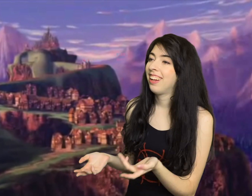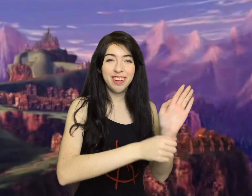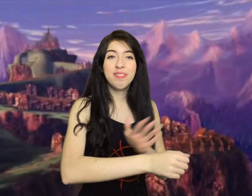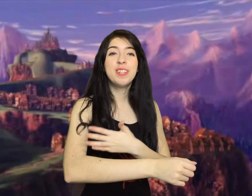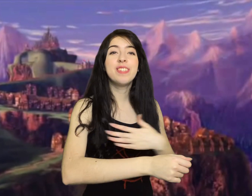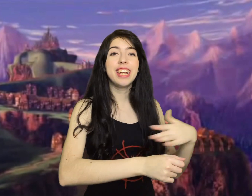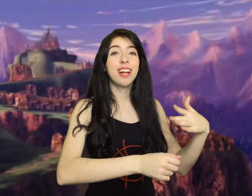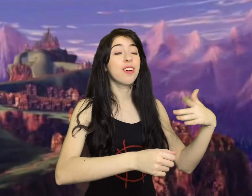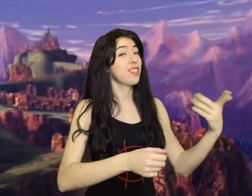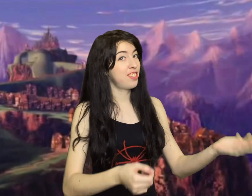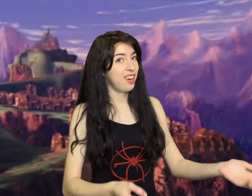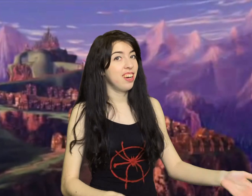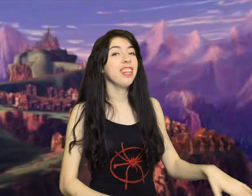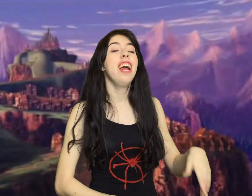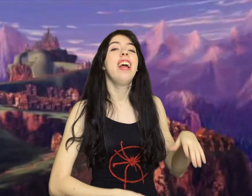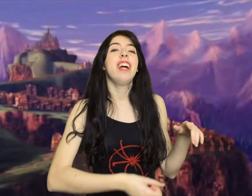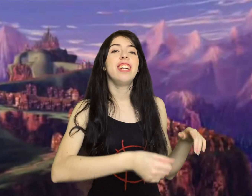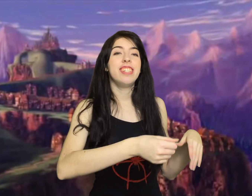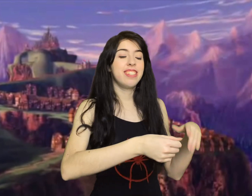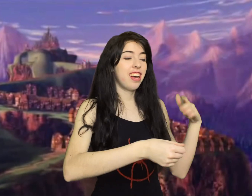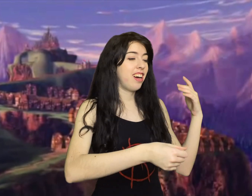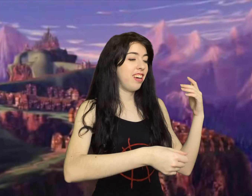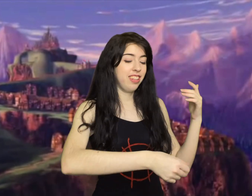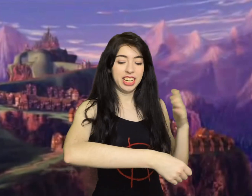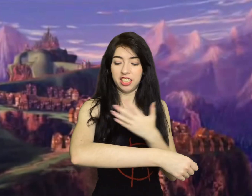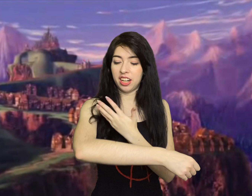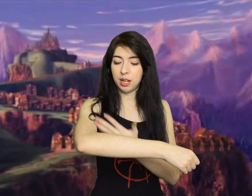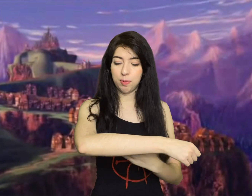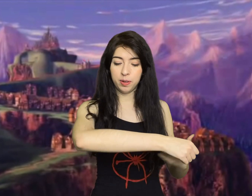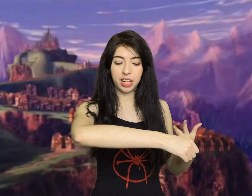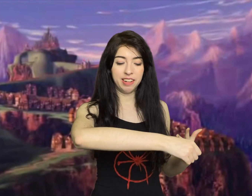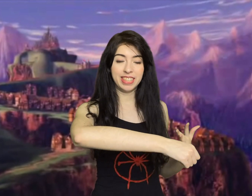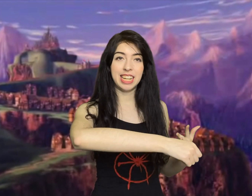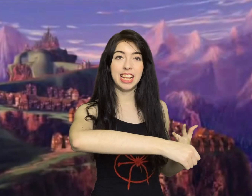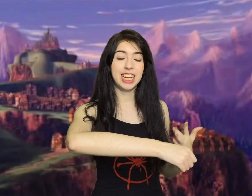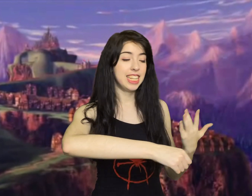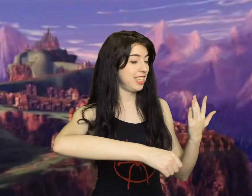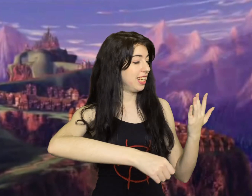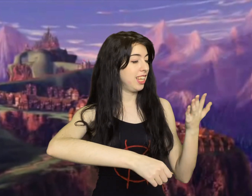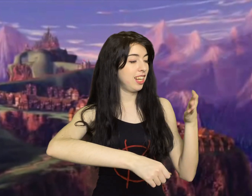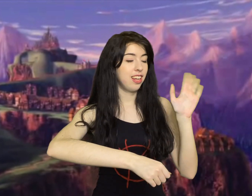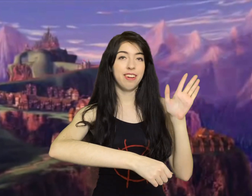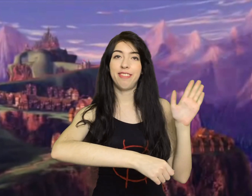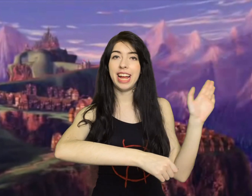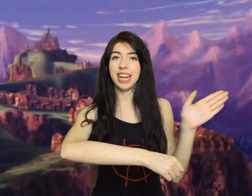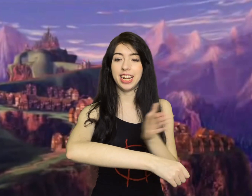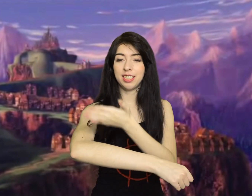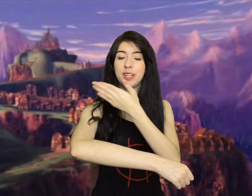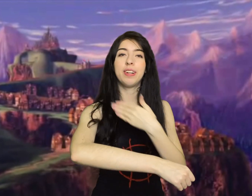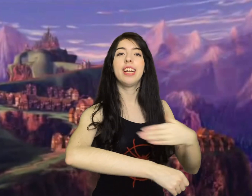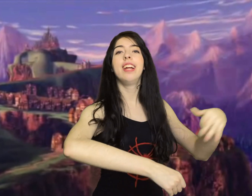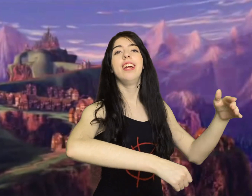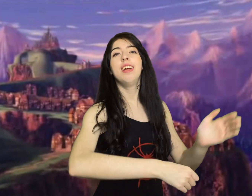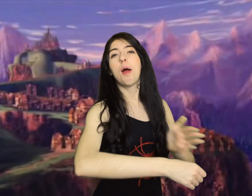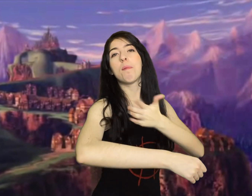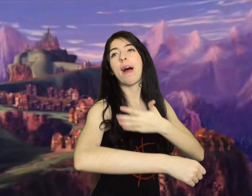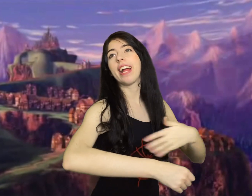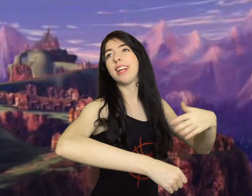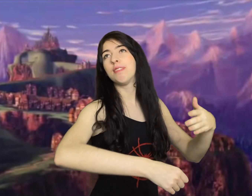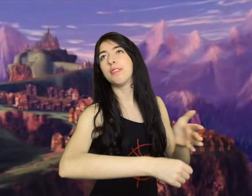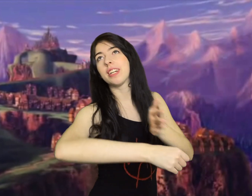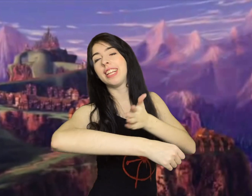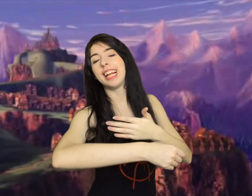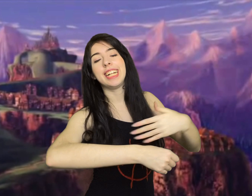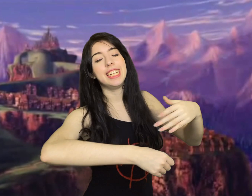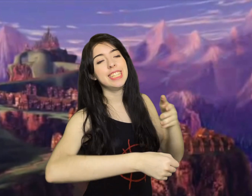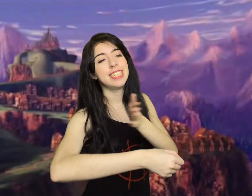MUSIC or SONG is uh like your elbow kind of extended like this and then a flat hand going back and forth like this